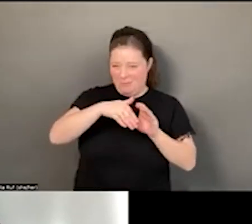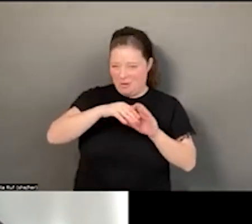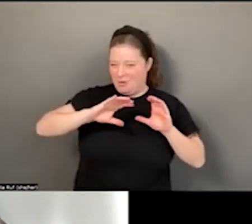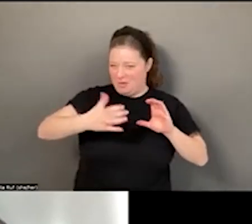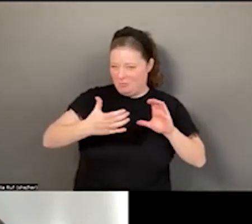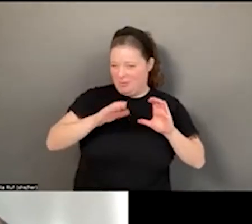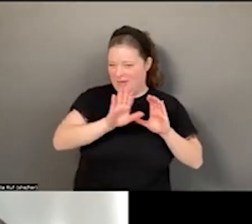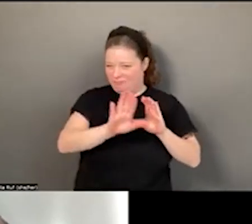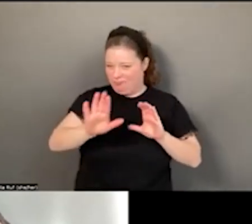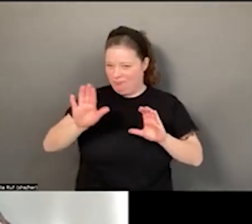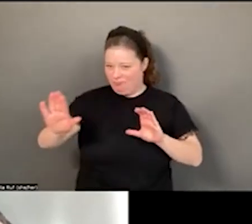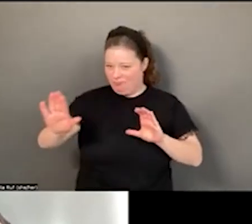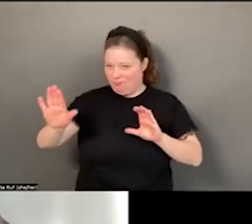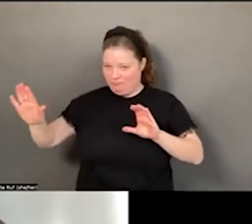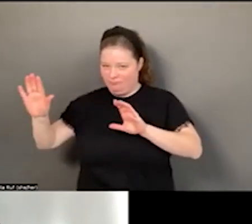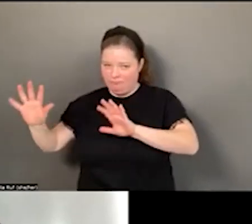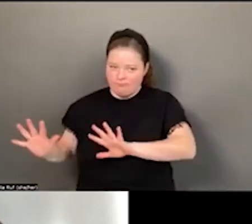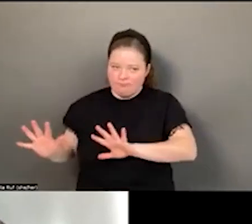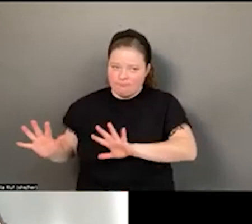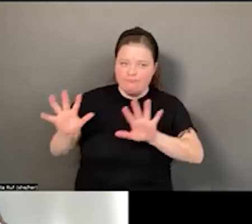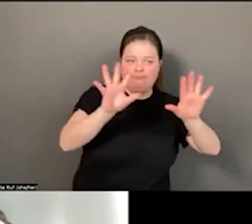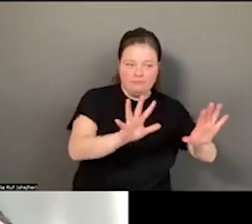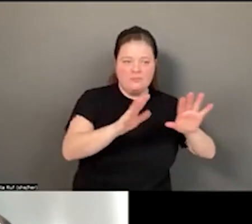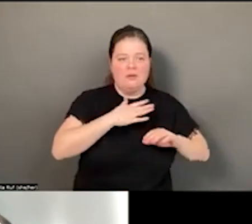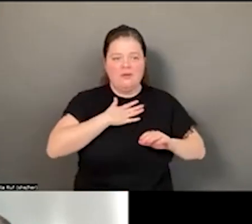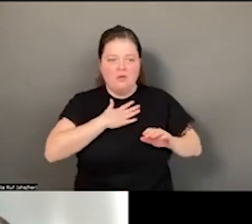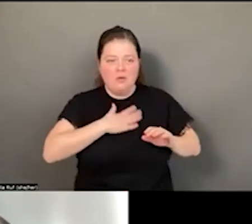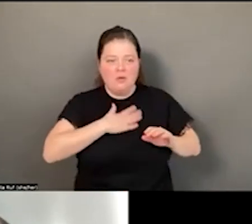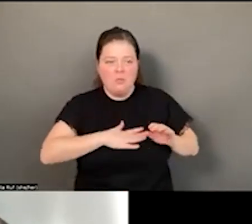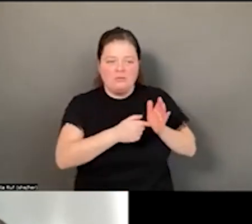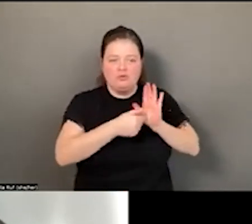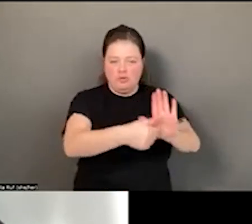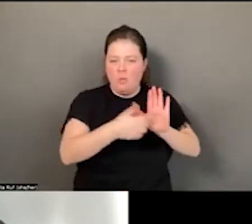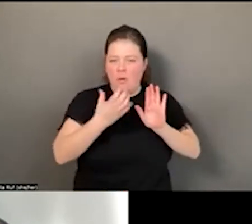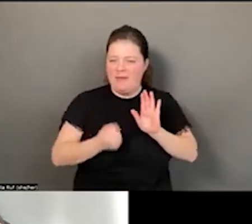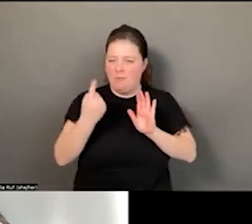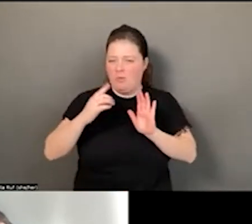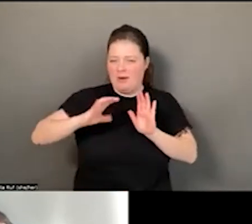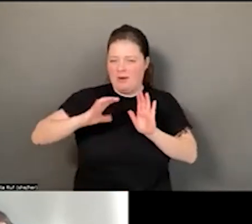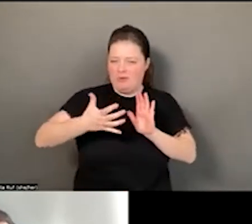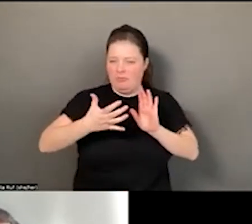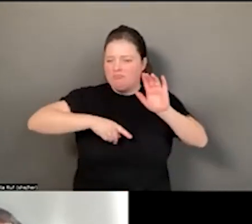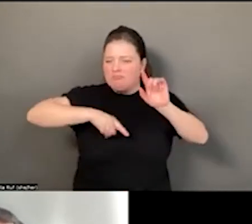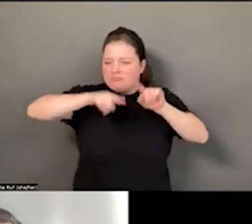ensuring diversity of representation among disabilities and within the country. And then we also expect the MEPs,